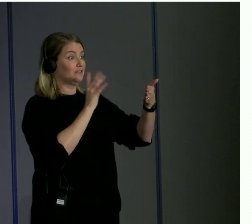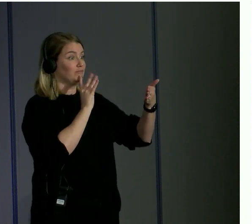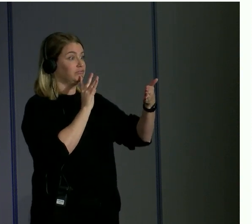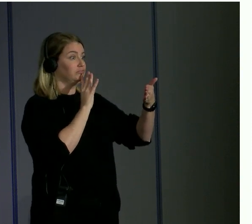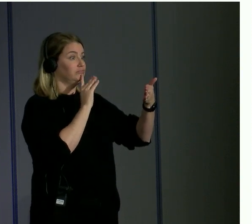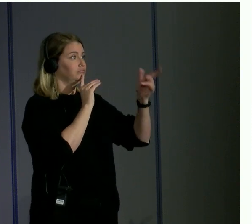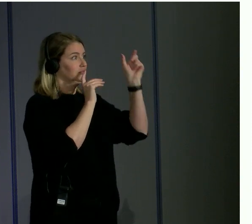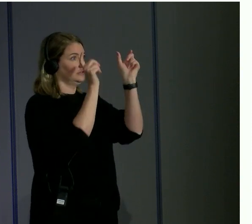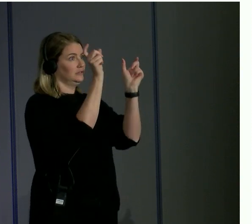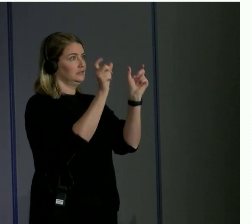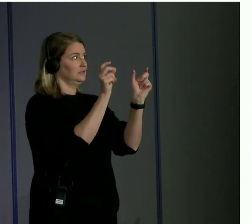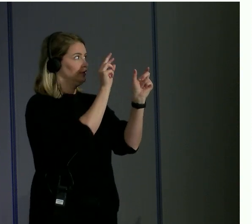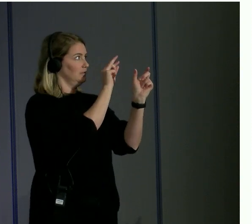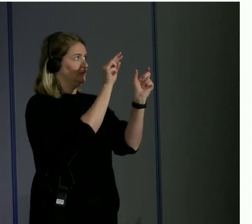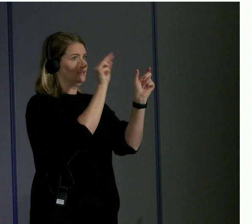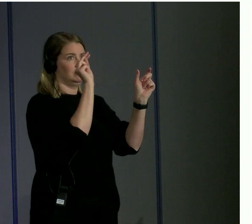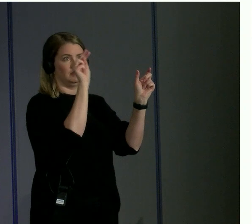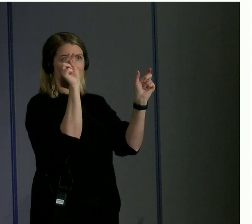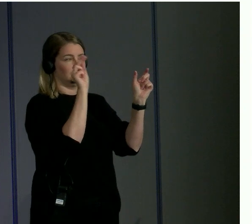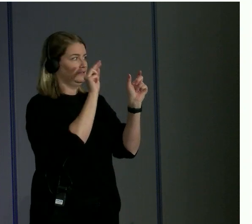And it made sense. When you read it,